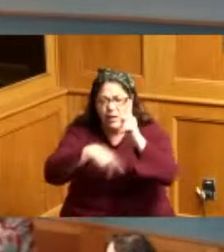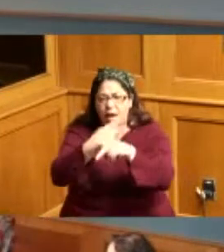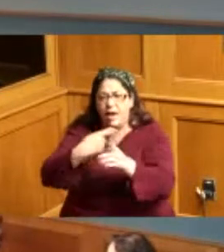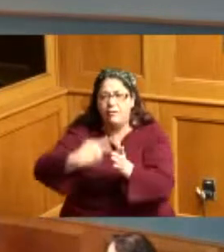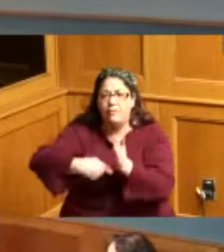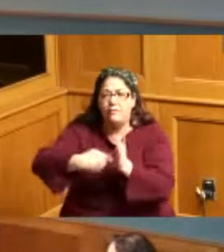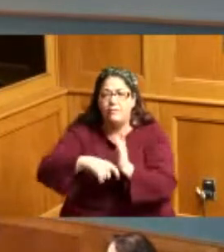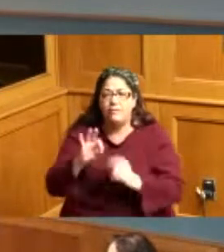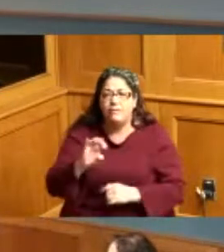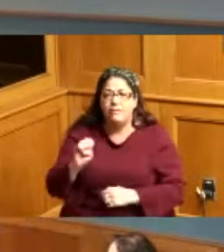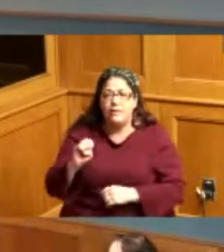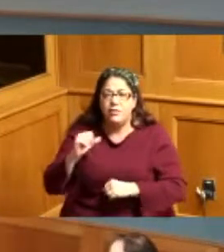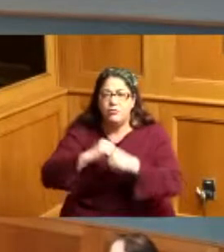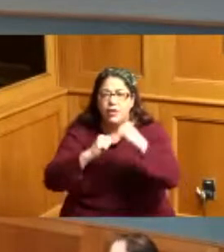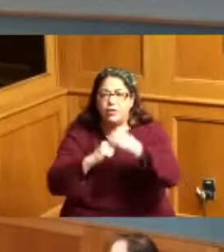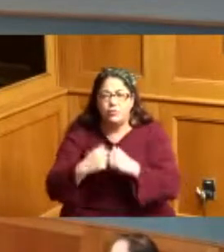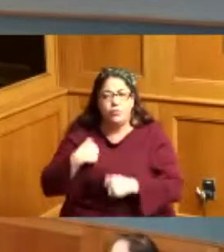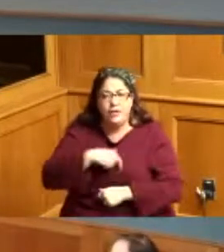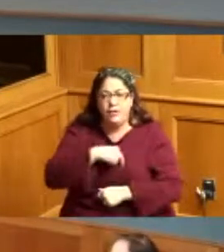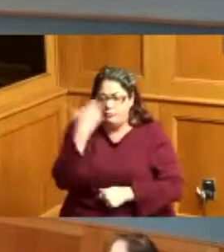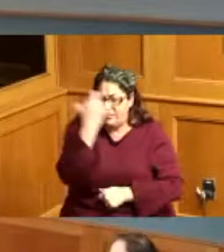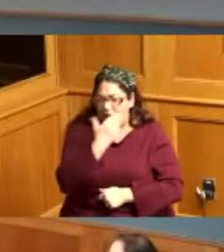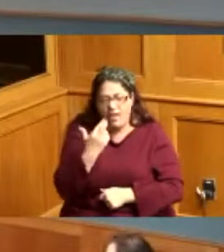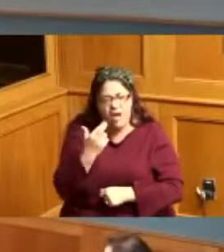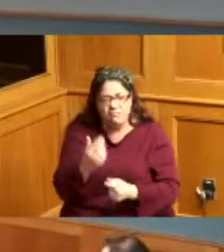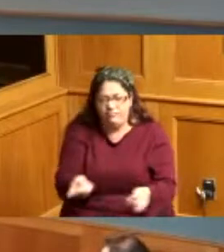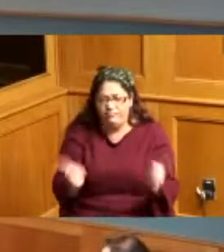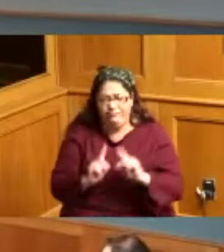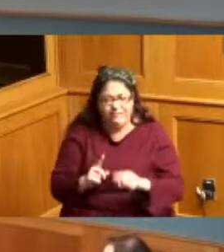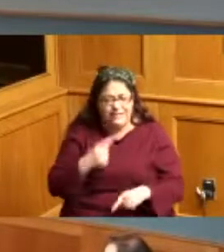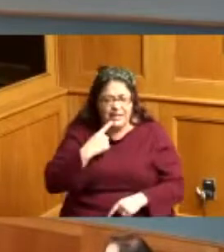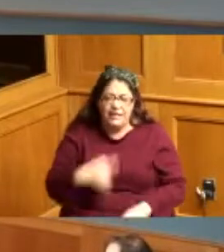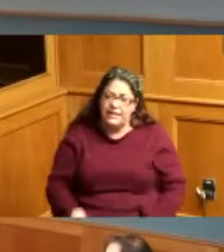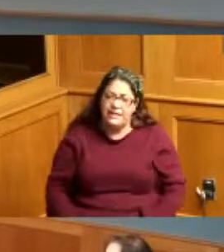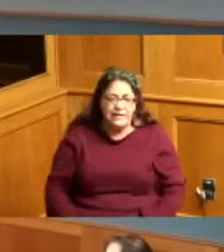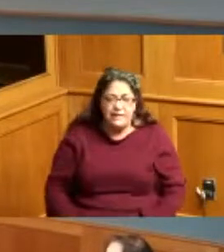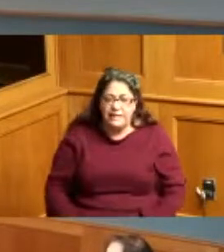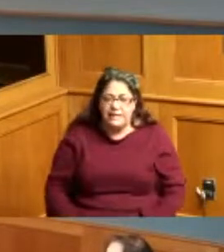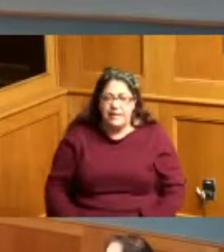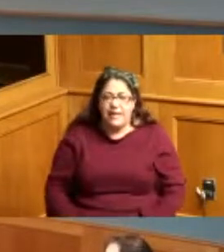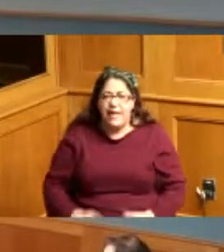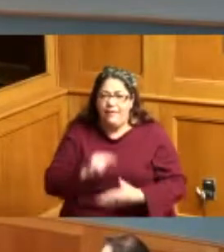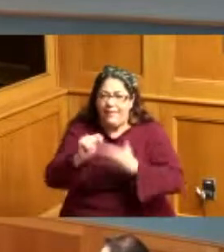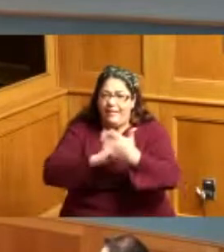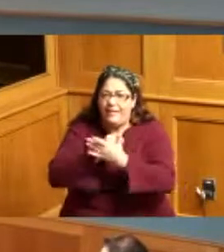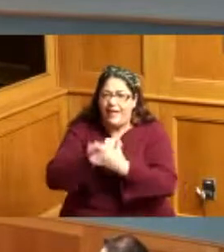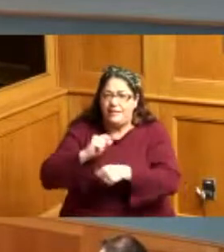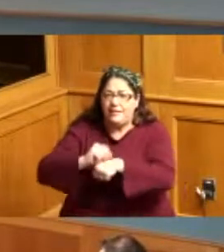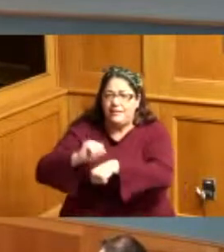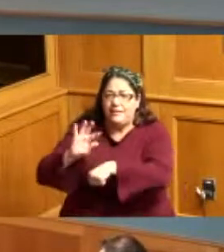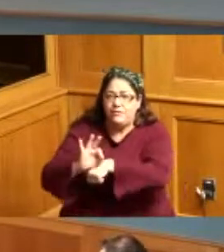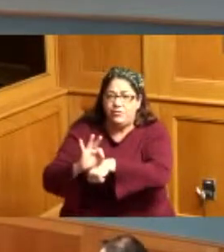so it was realized by everyone in the the then of a task force that was chamber